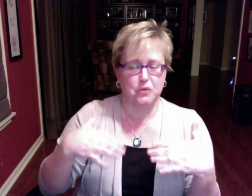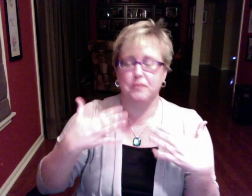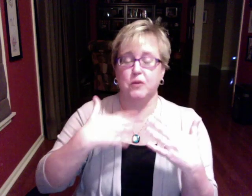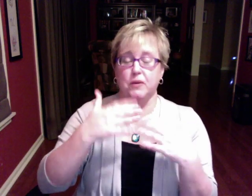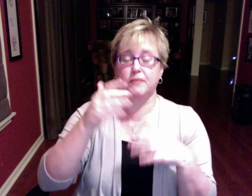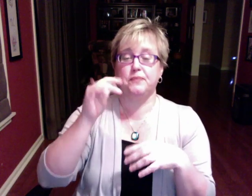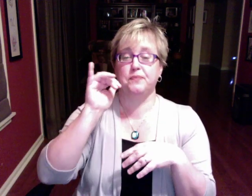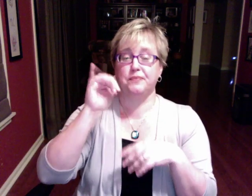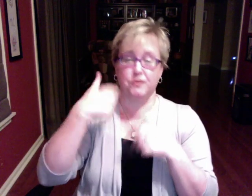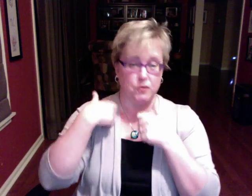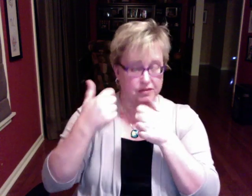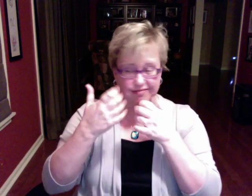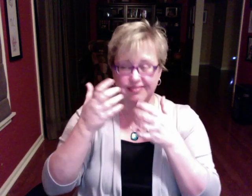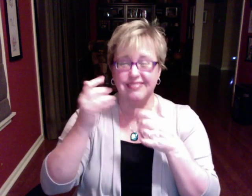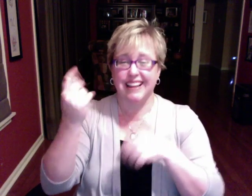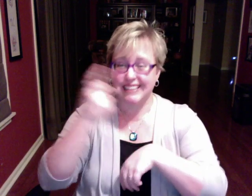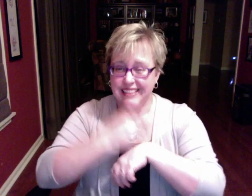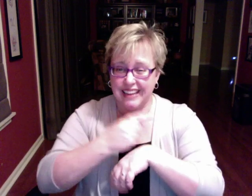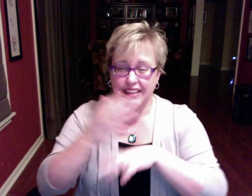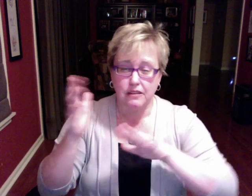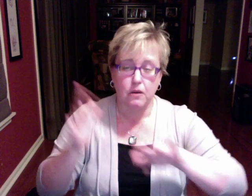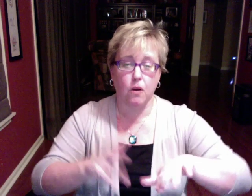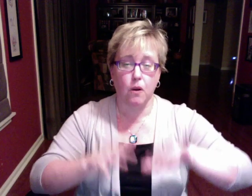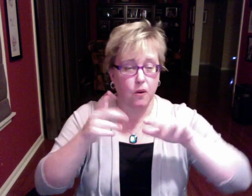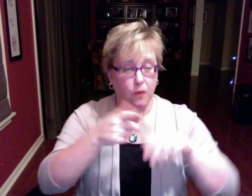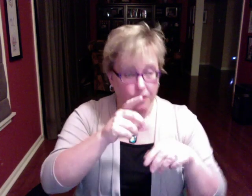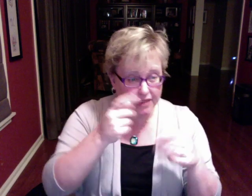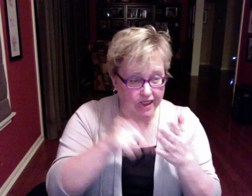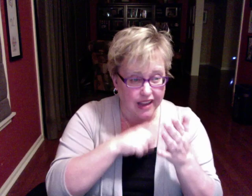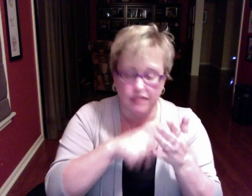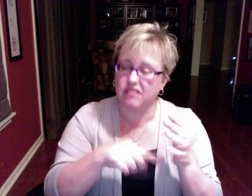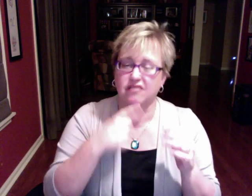Anyway. We texted back and forth about maybe canceling the meeting.